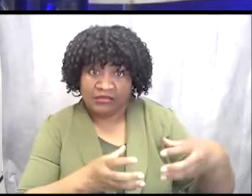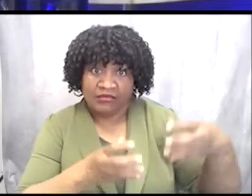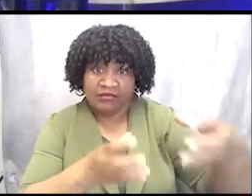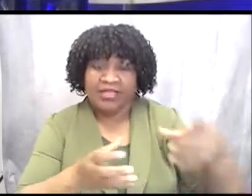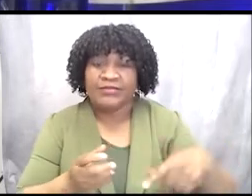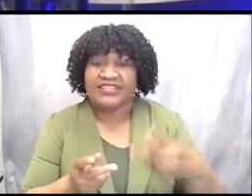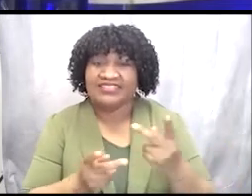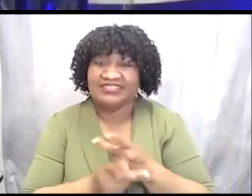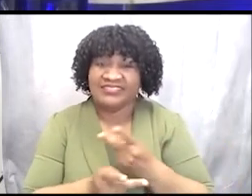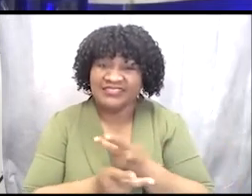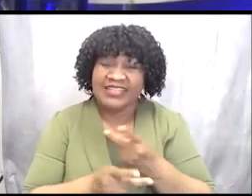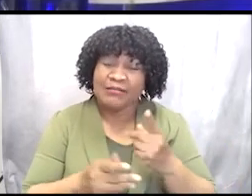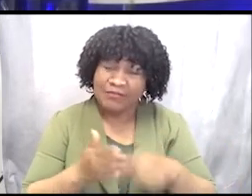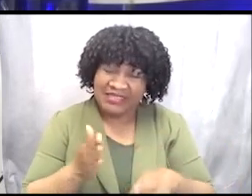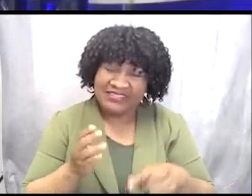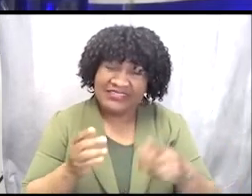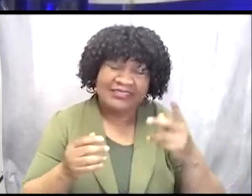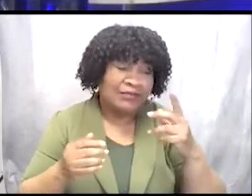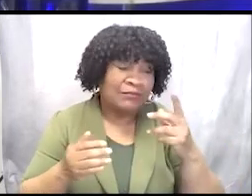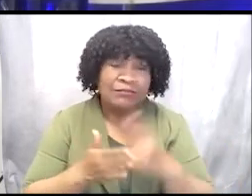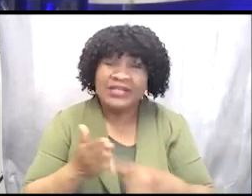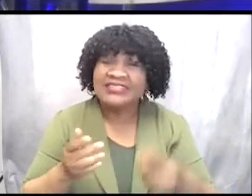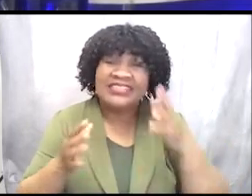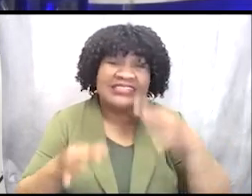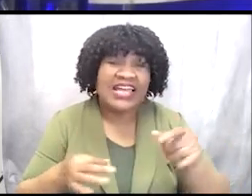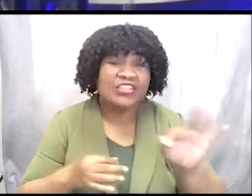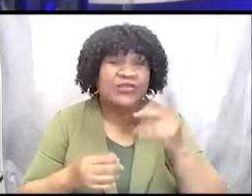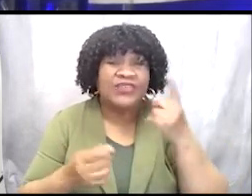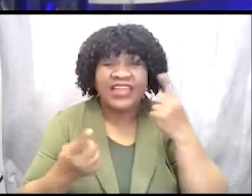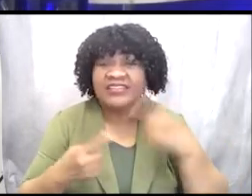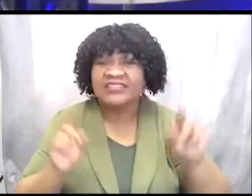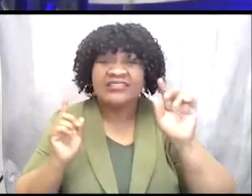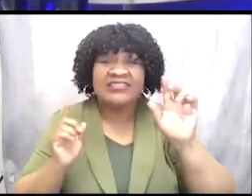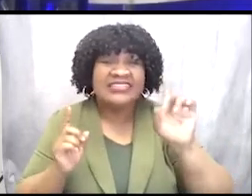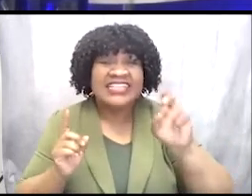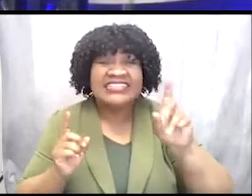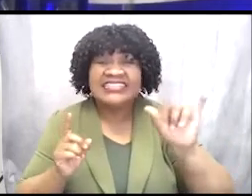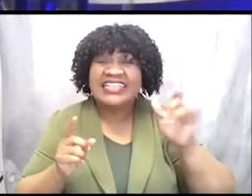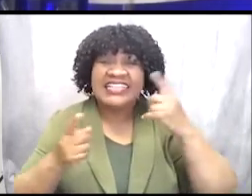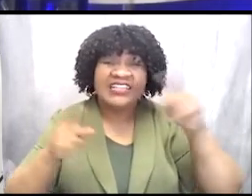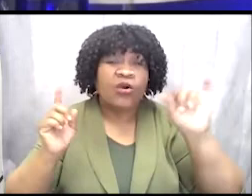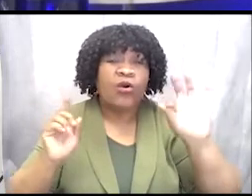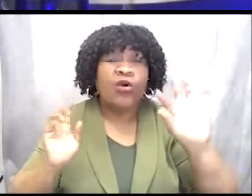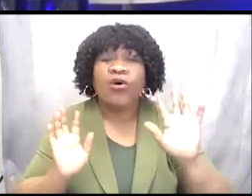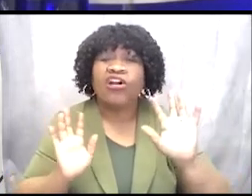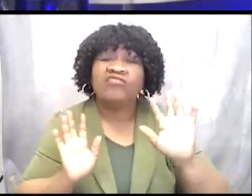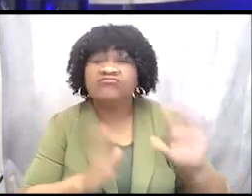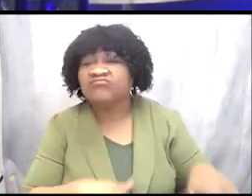whether to fulfill their destiny or betray it. And I think that that's part of where we are right now.